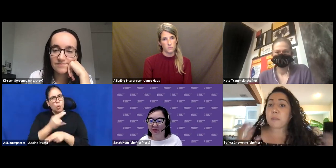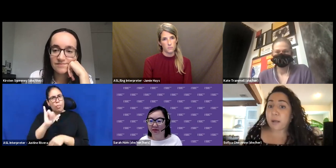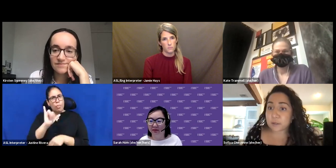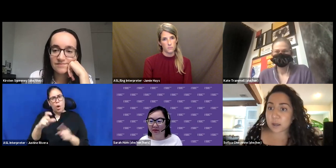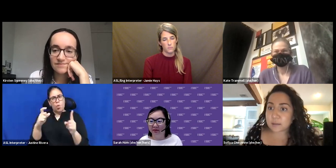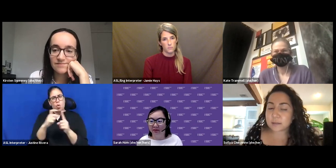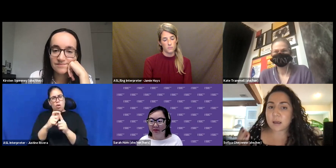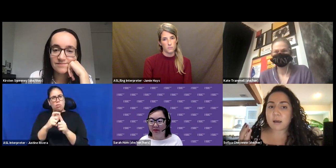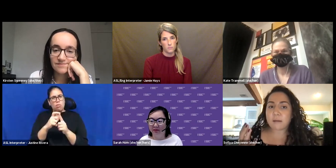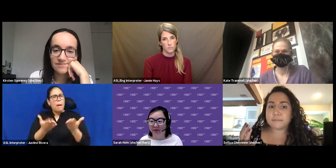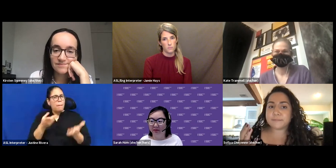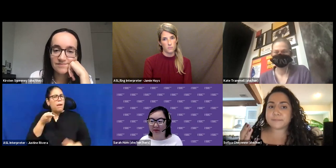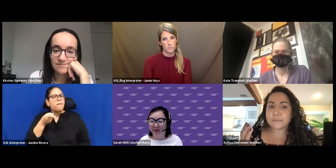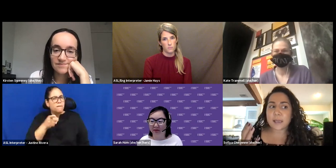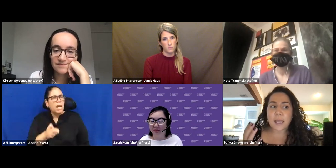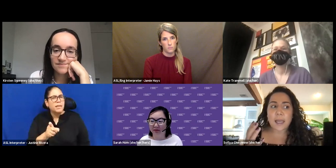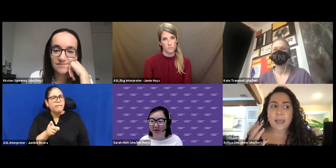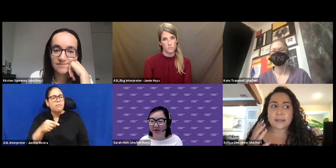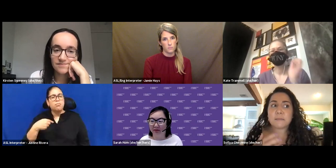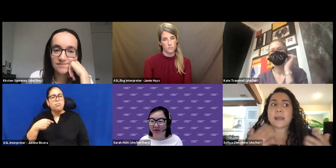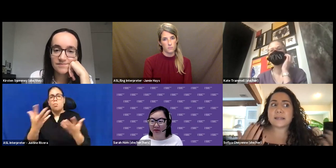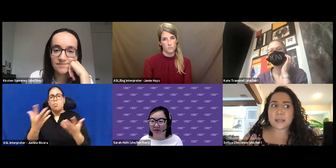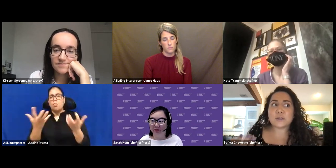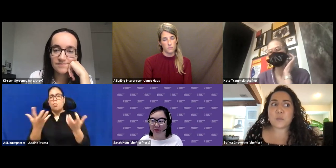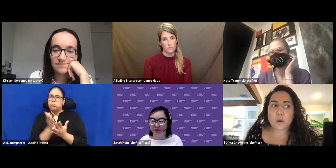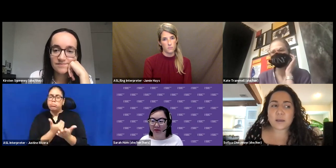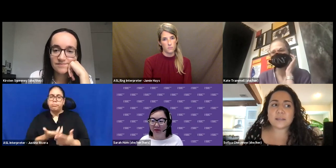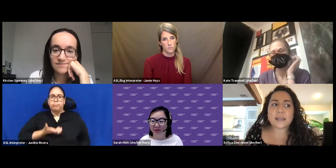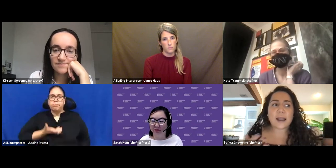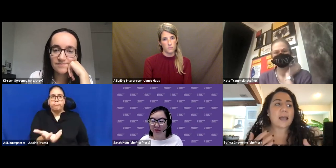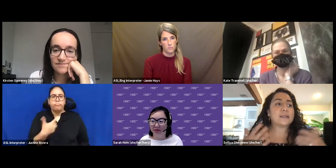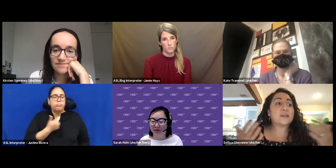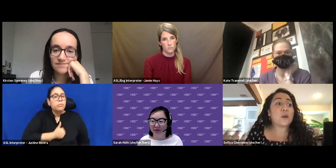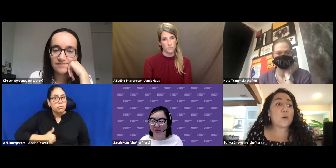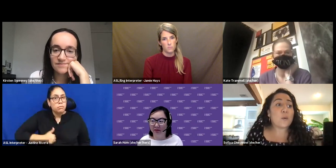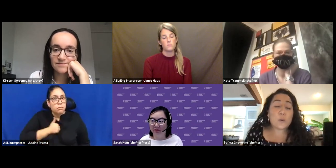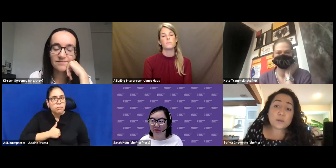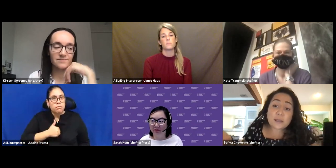apologize. And my intention was that I didn't know who was on